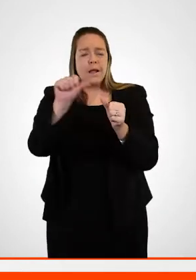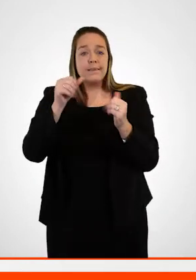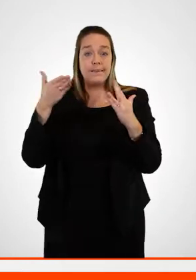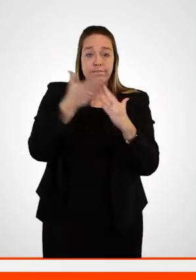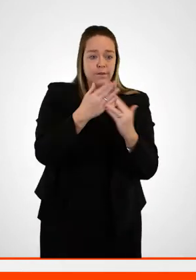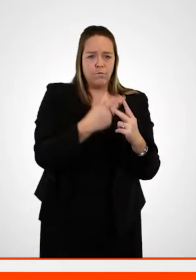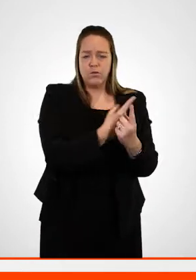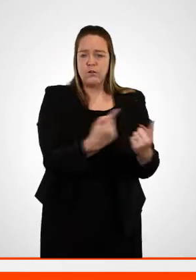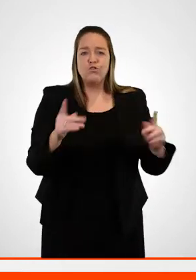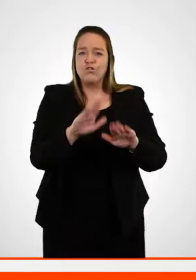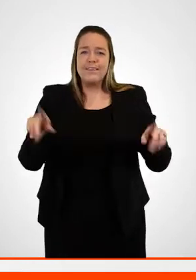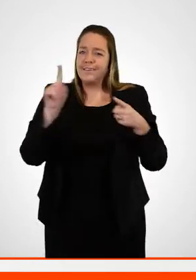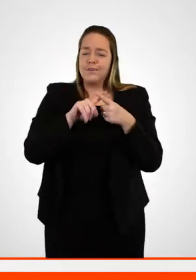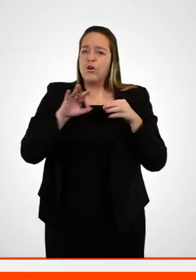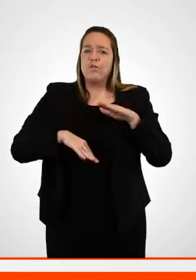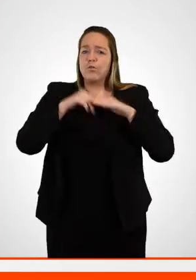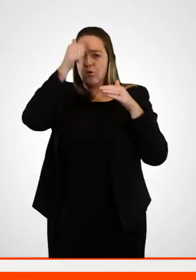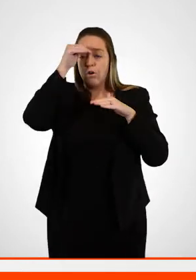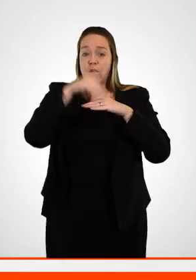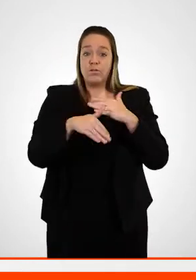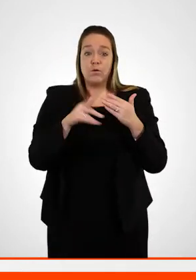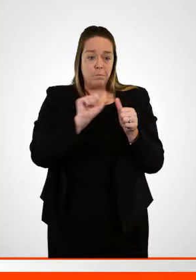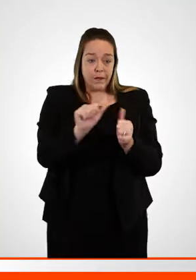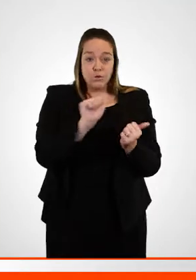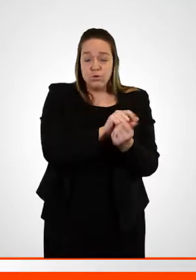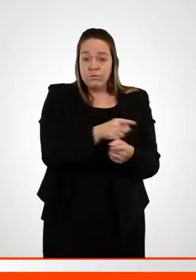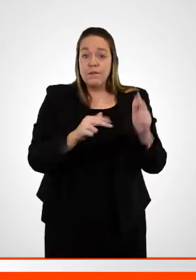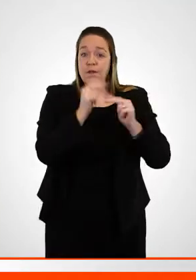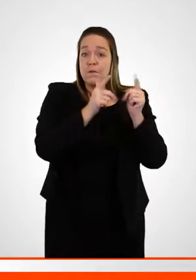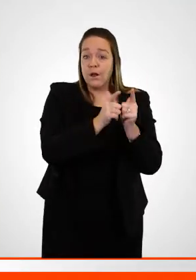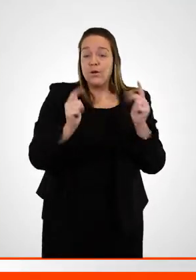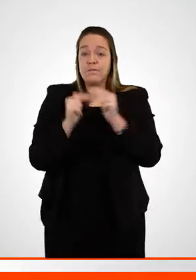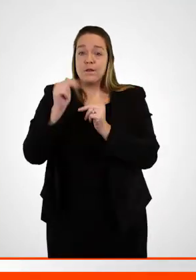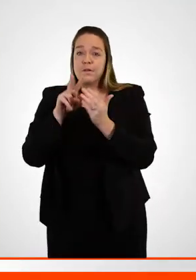what's the best intervention for a specific child in terms of developing language and in terms of developing literacy.